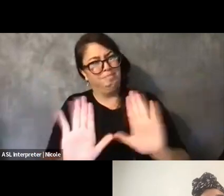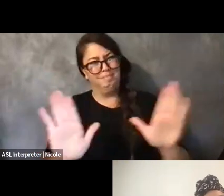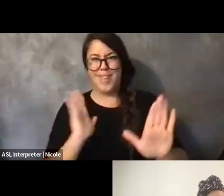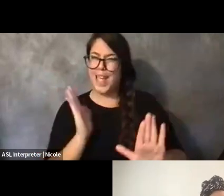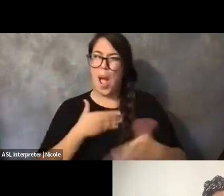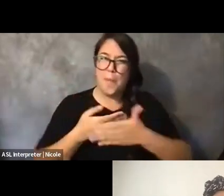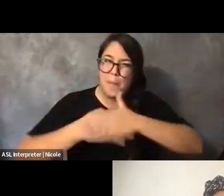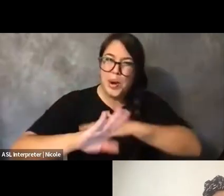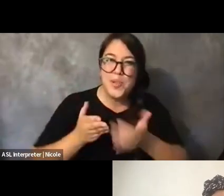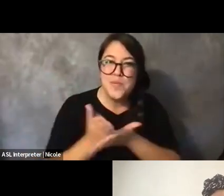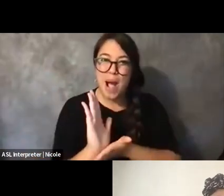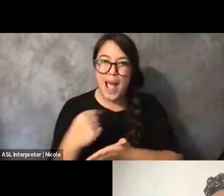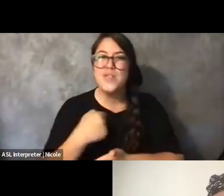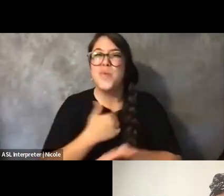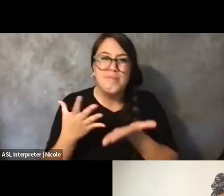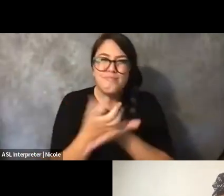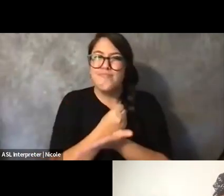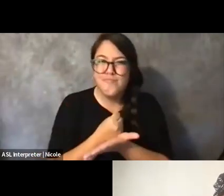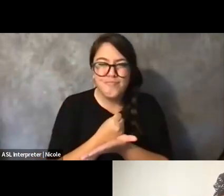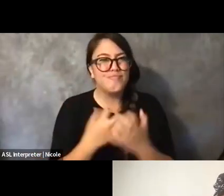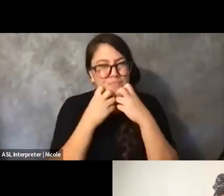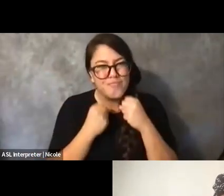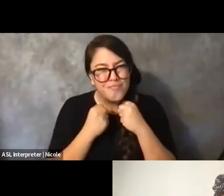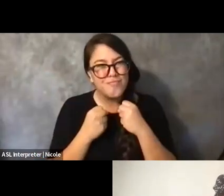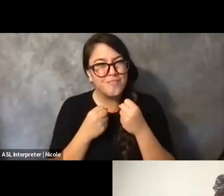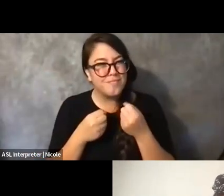And so, that's part of why the Patreon exists because everything